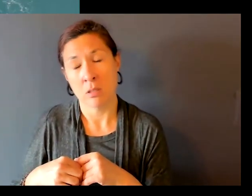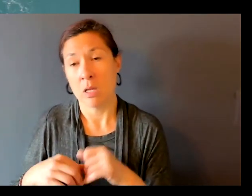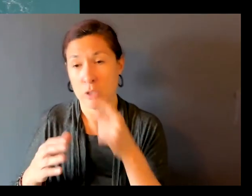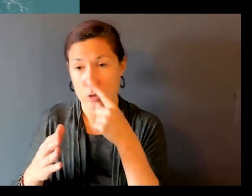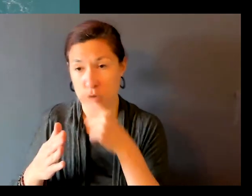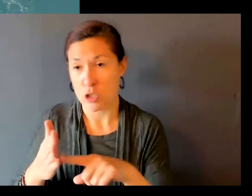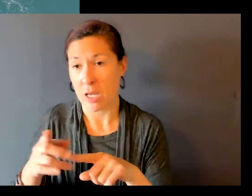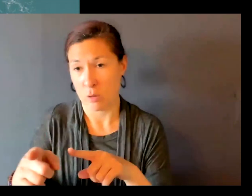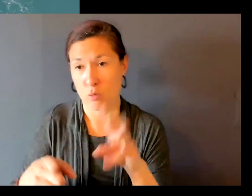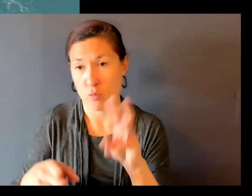: Can you hear me?